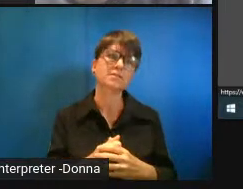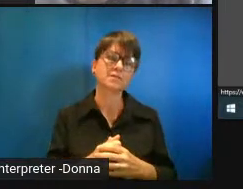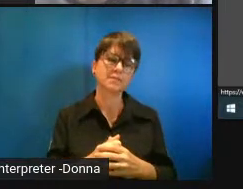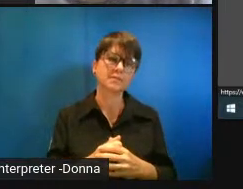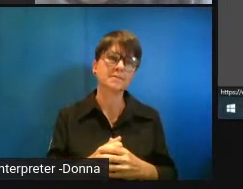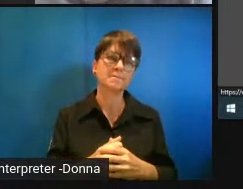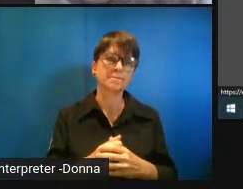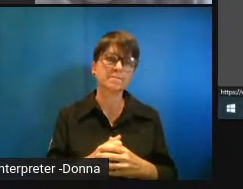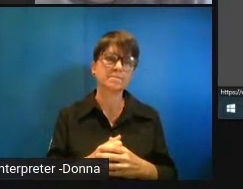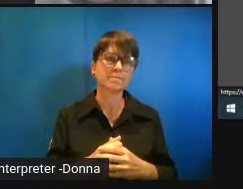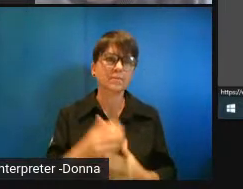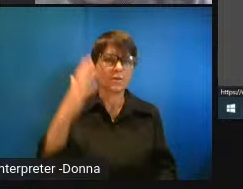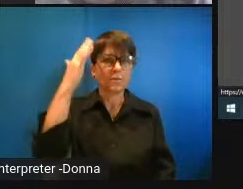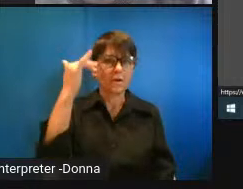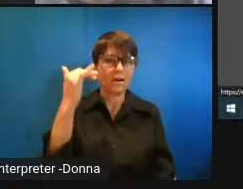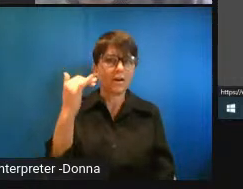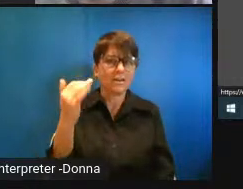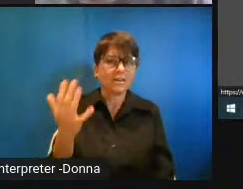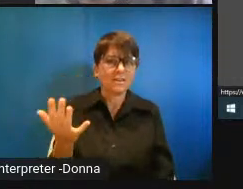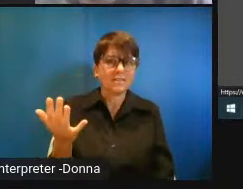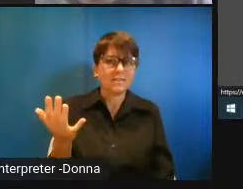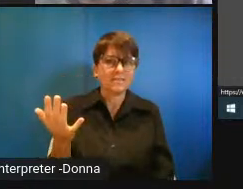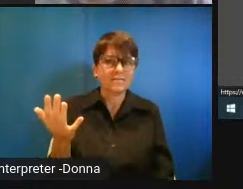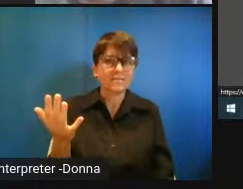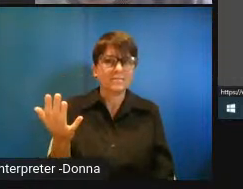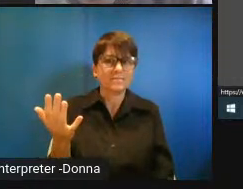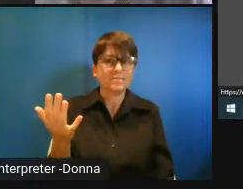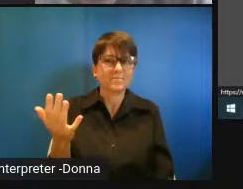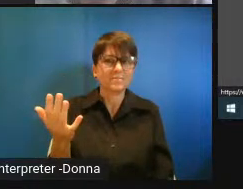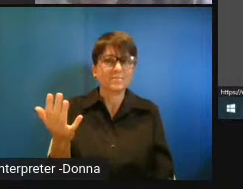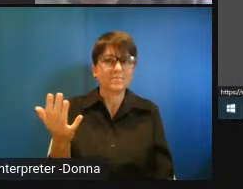recipes. I have to be very fast.